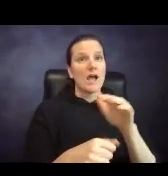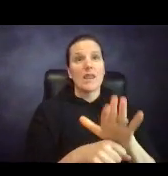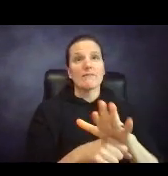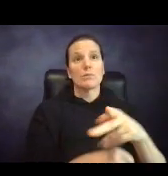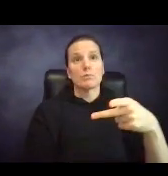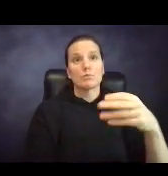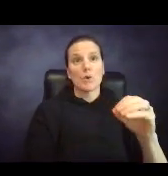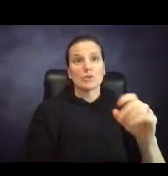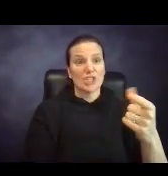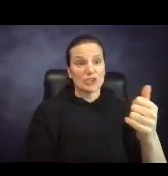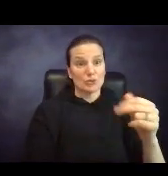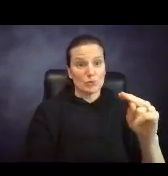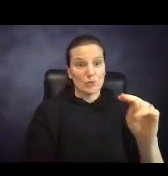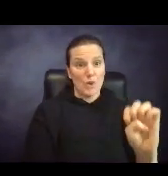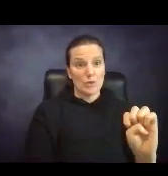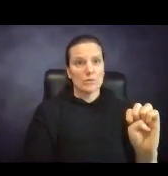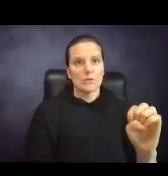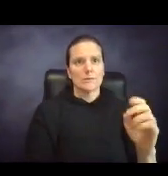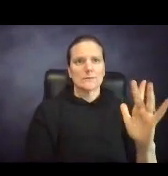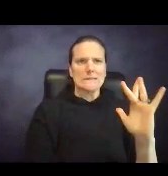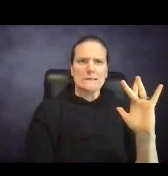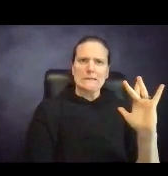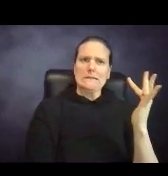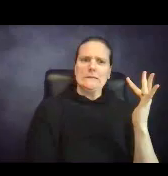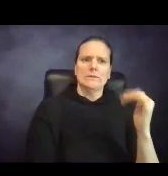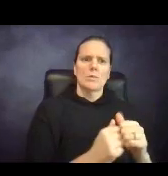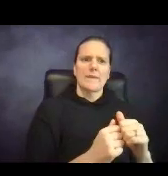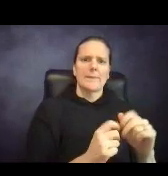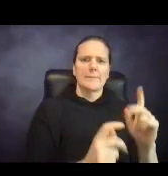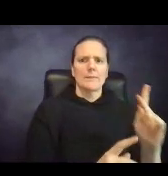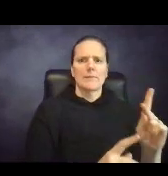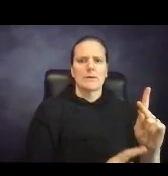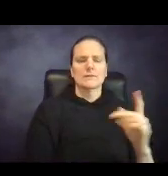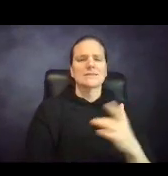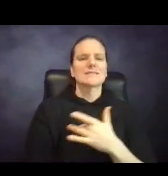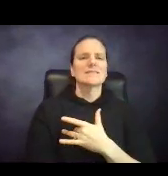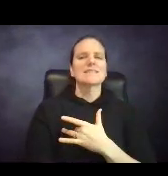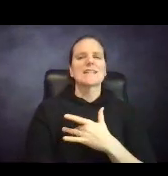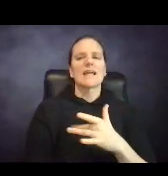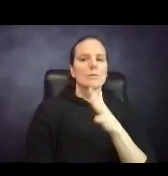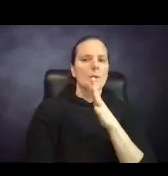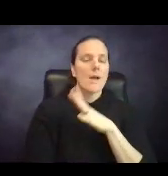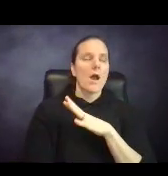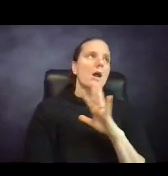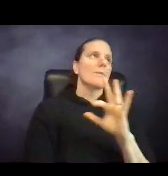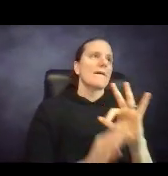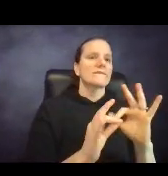Just getting really irritable with everybody. Oftentimes I will hear from women like, oh yeah, my family says that I'm just awful to be around.